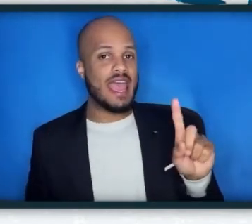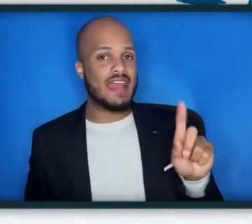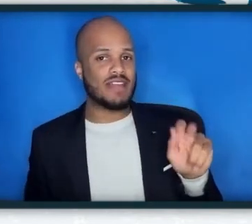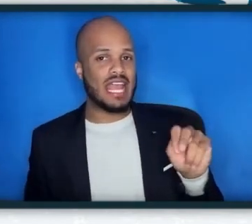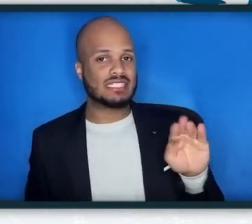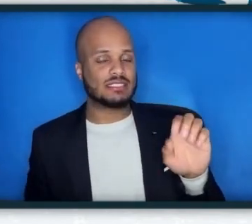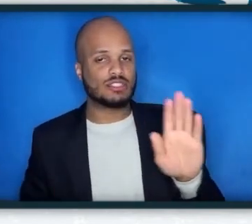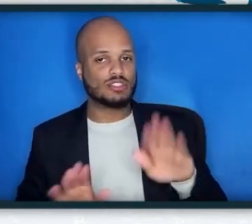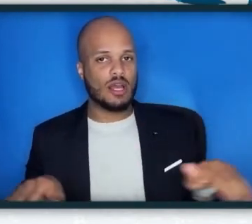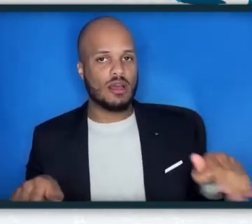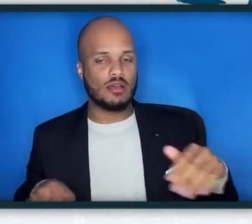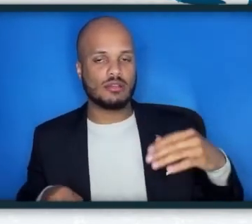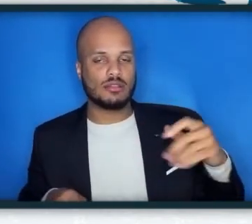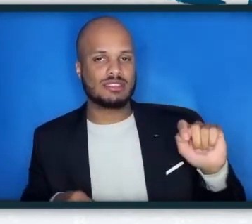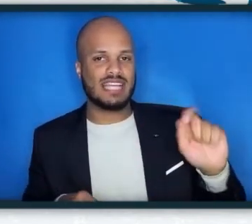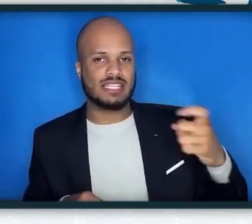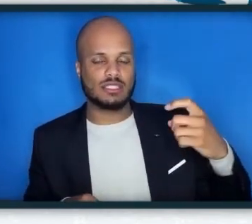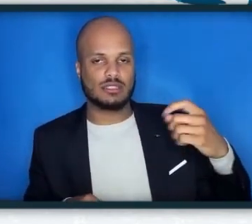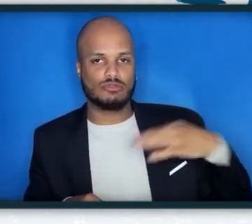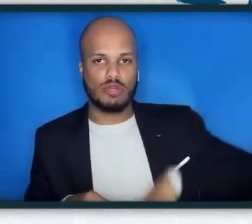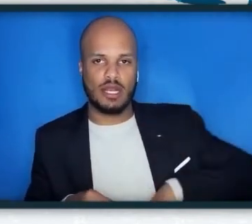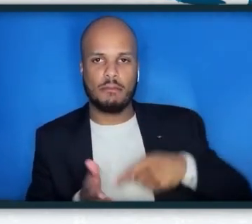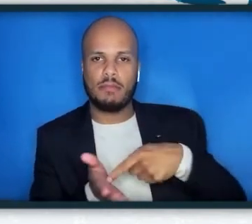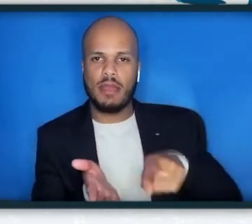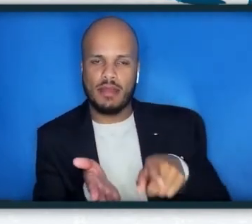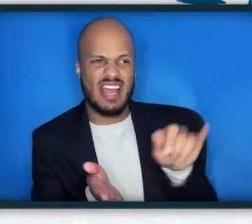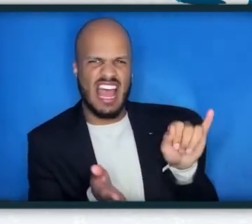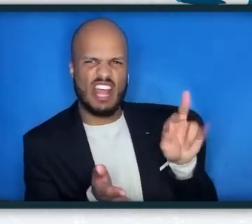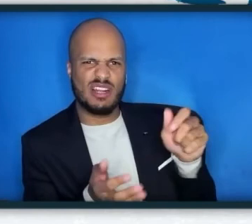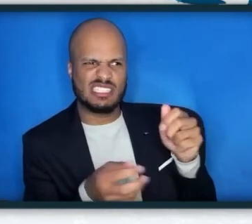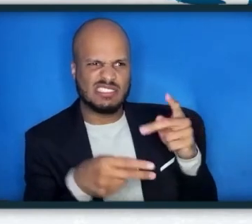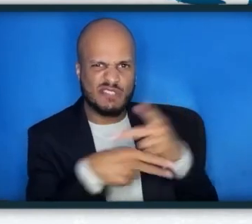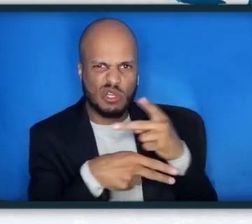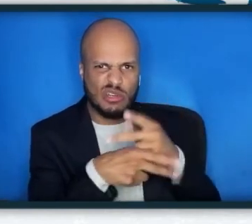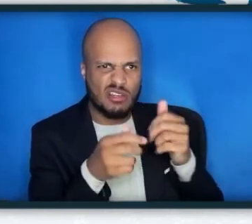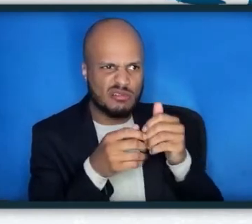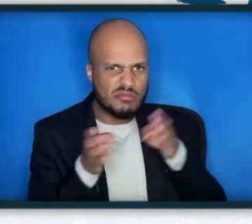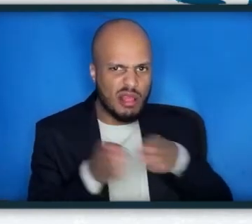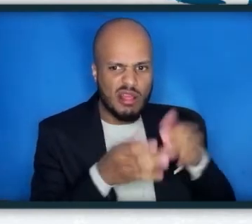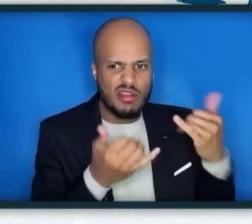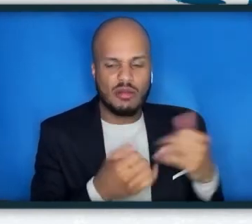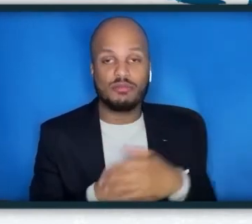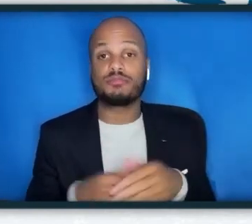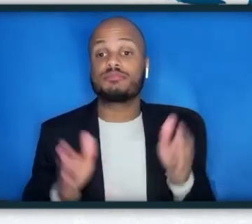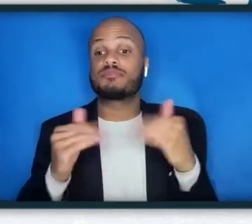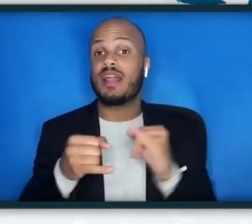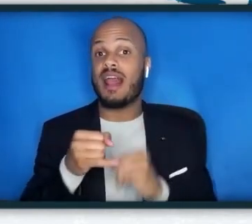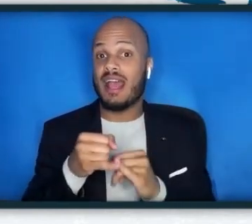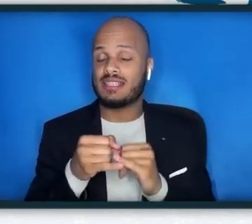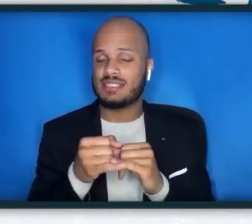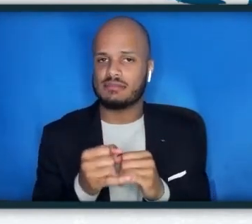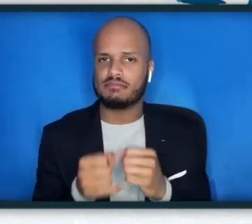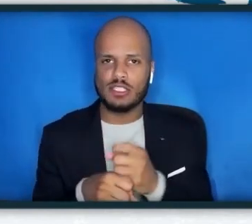The IRS is figuring out the details as we speak. And finally, keep track of any child care expenses